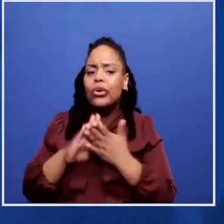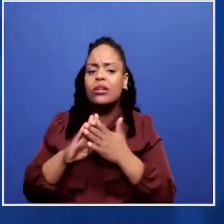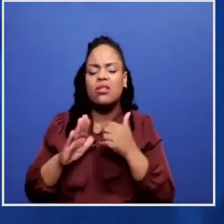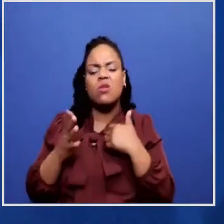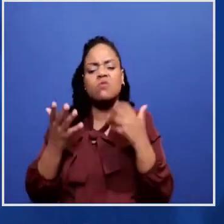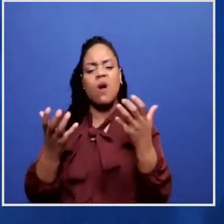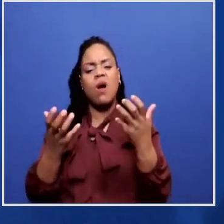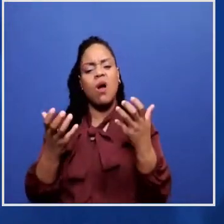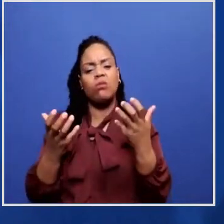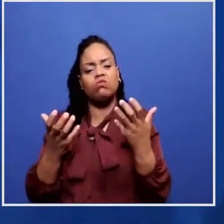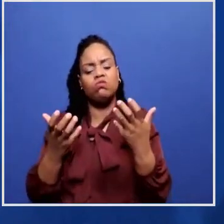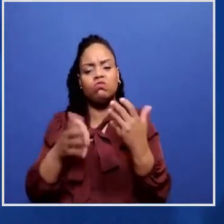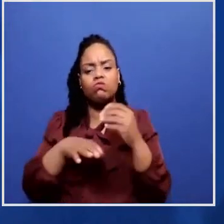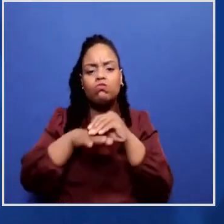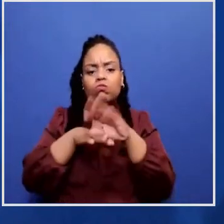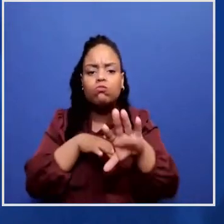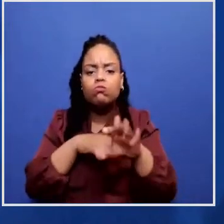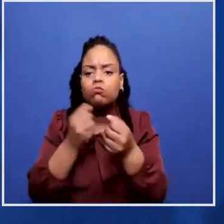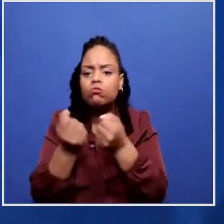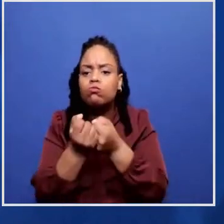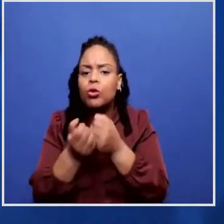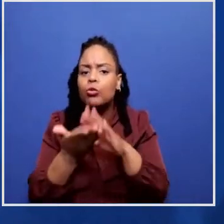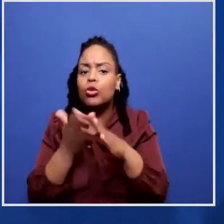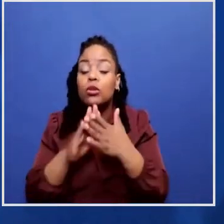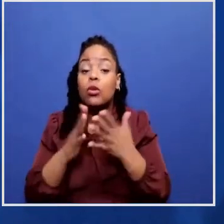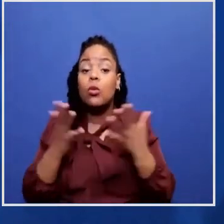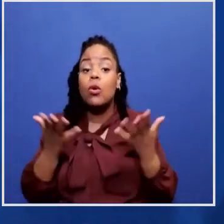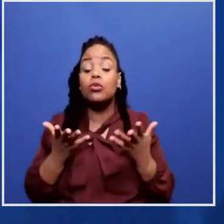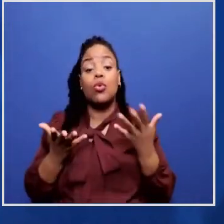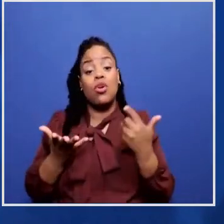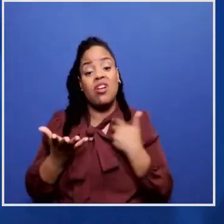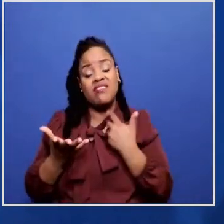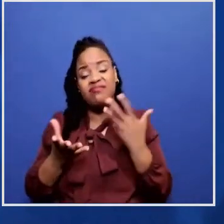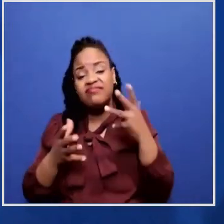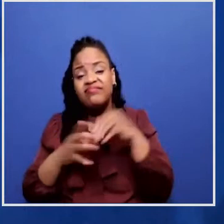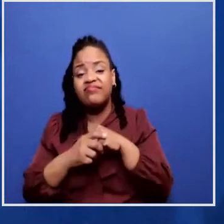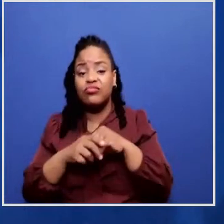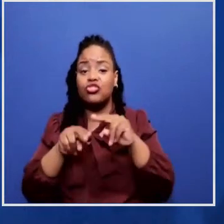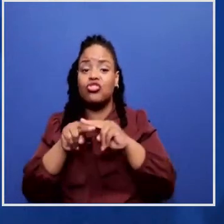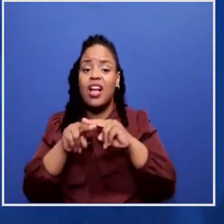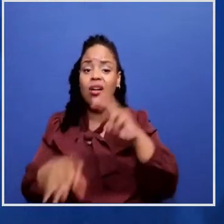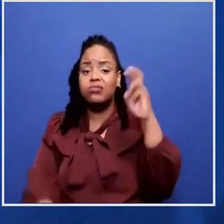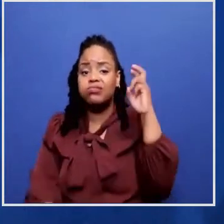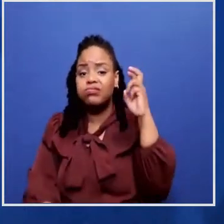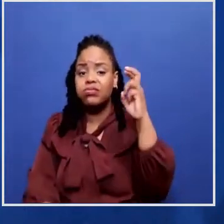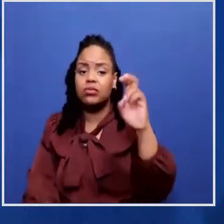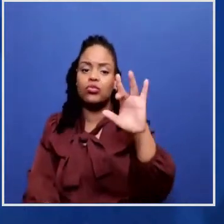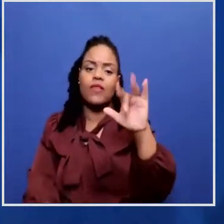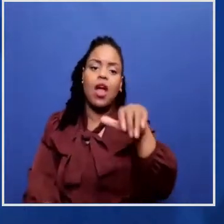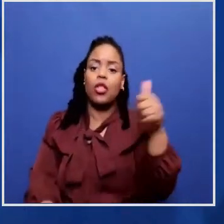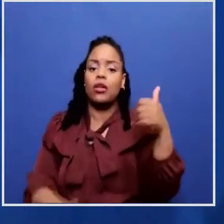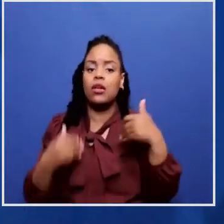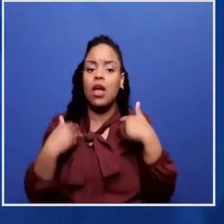WHO ARE STRUGGLING.